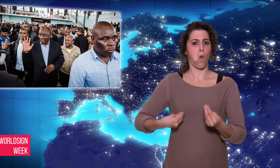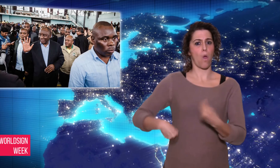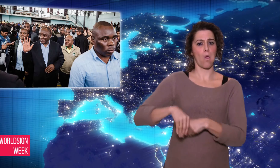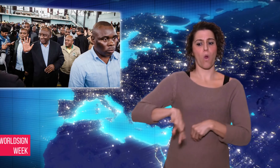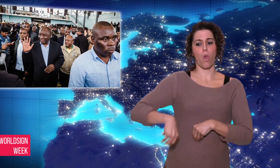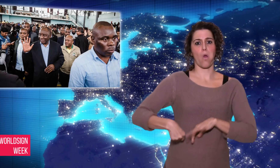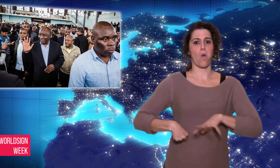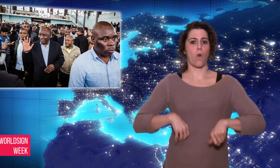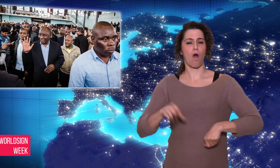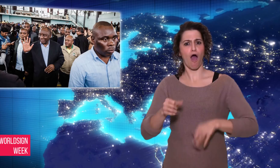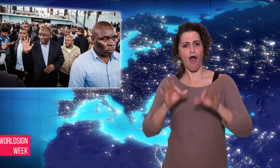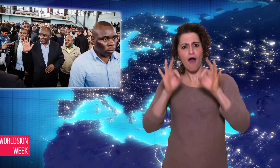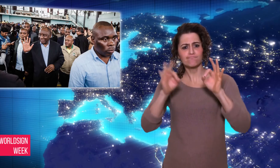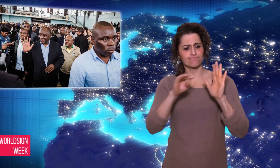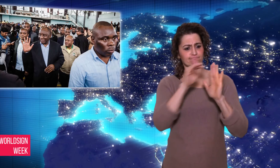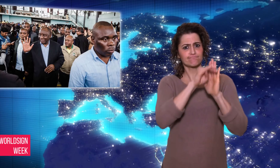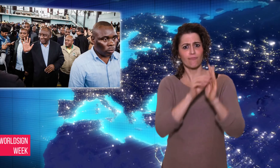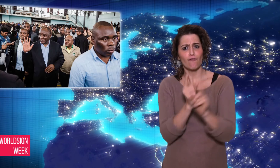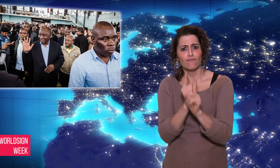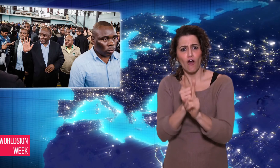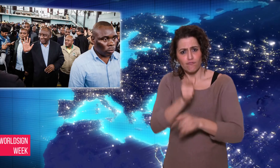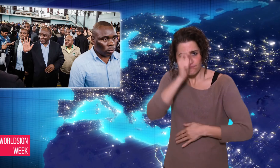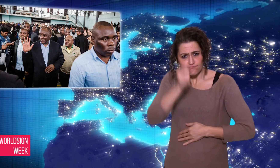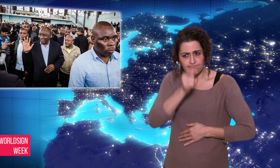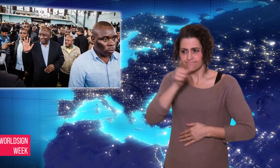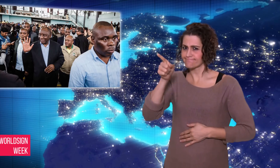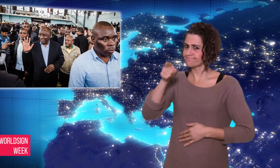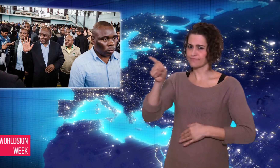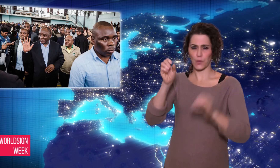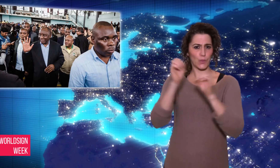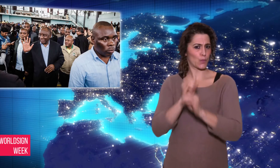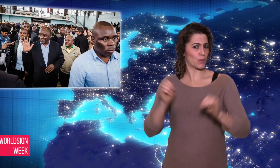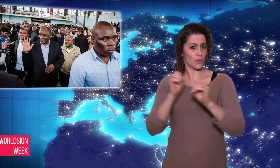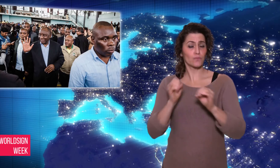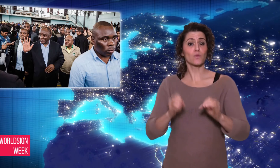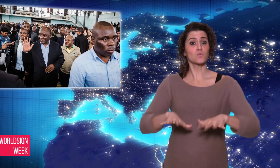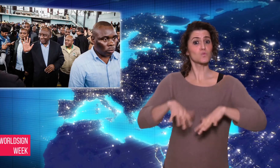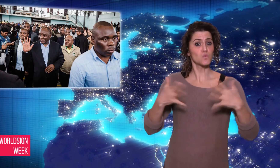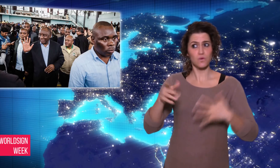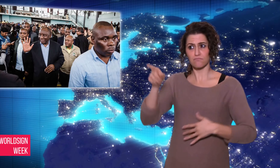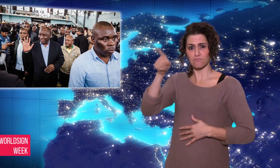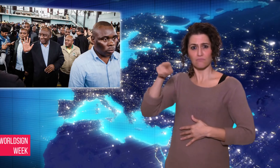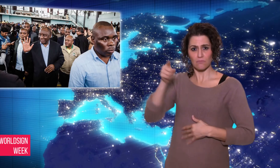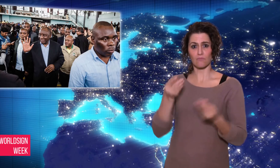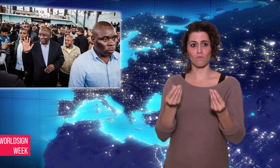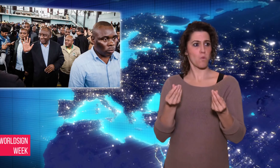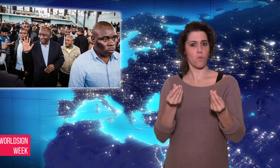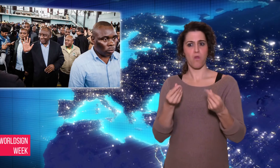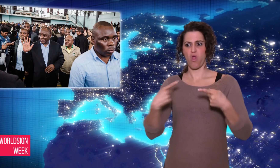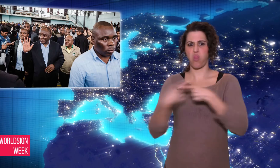dominance, or power within the